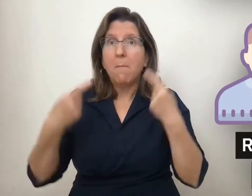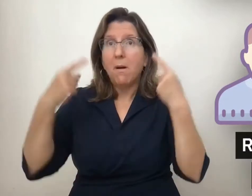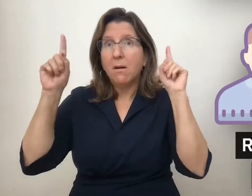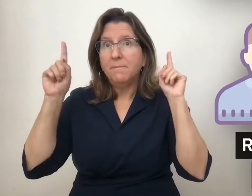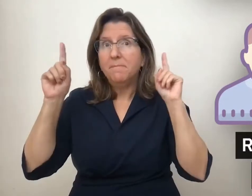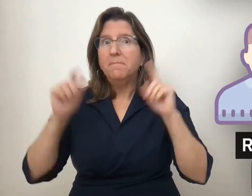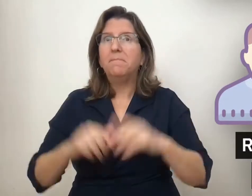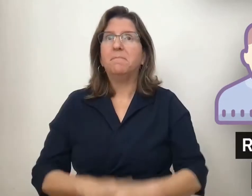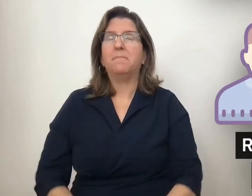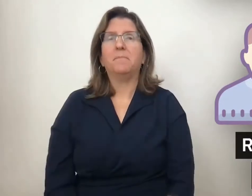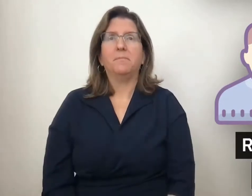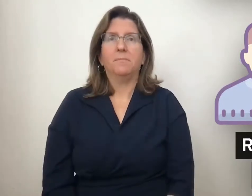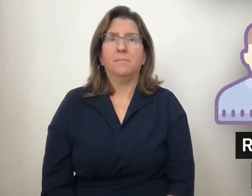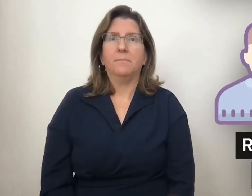What could be changed?